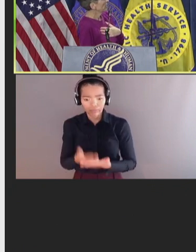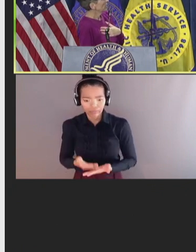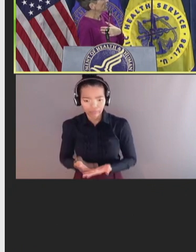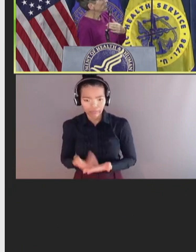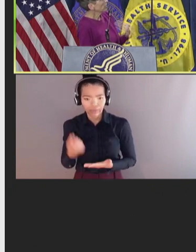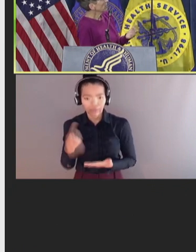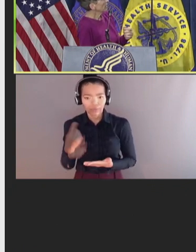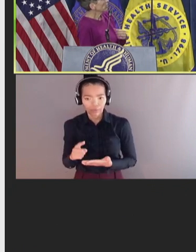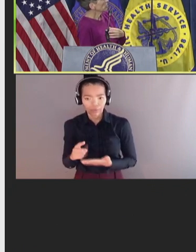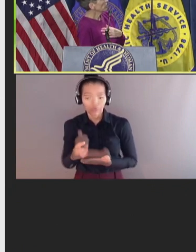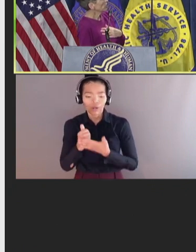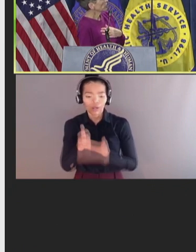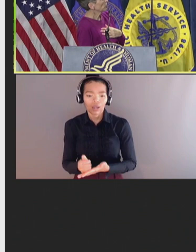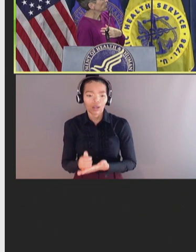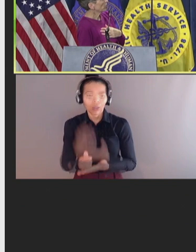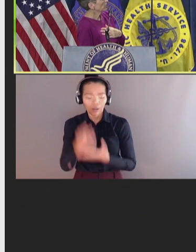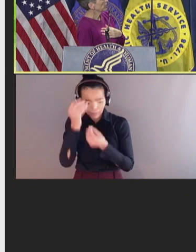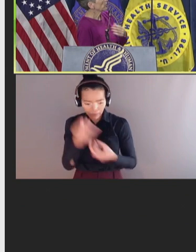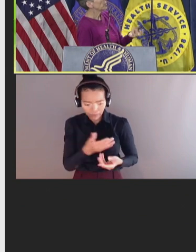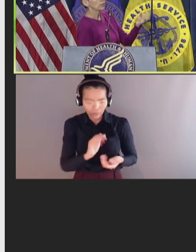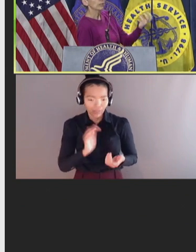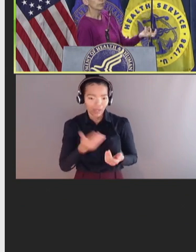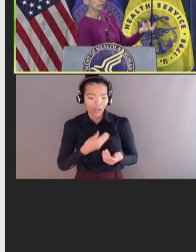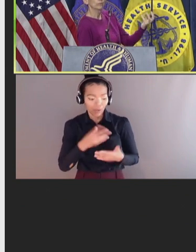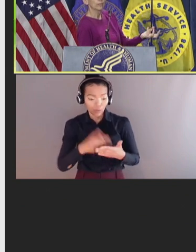Key recommendations from the group are that we need to conduct more granular